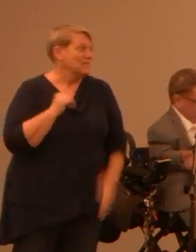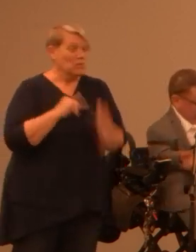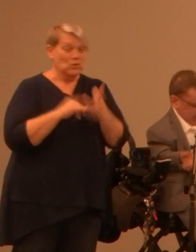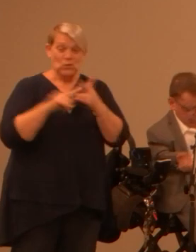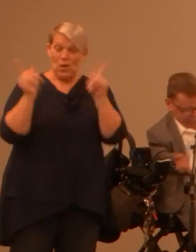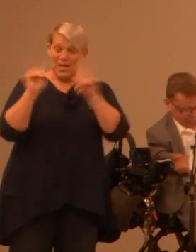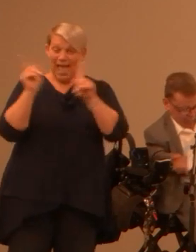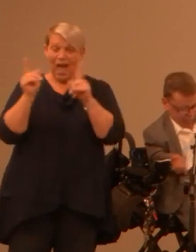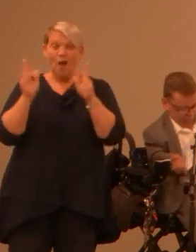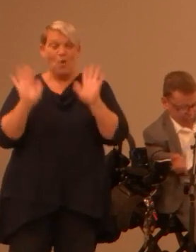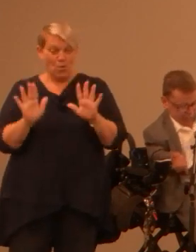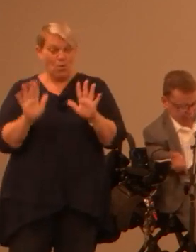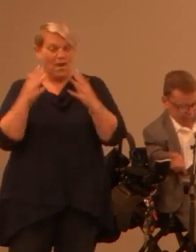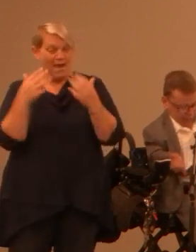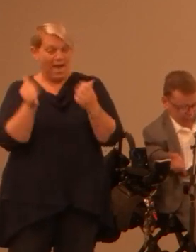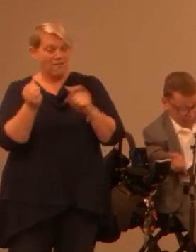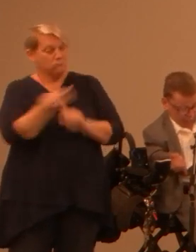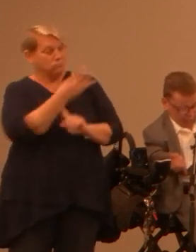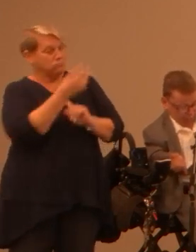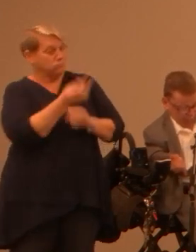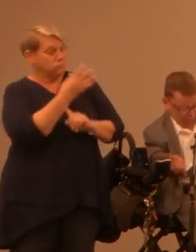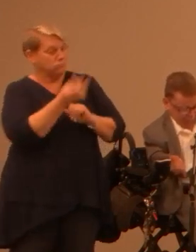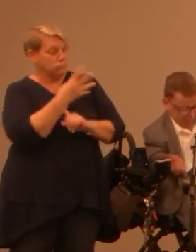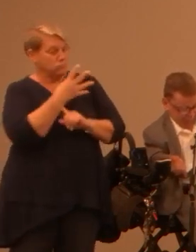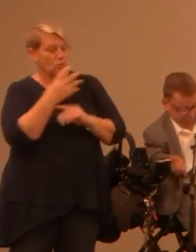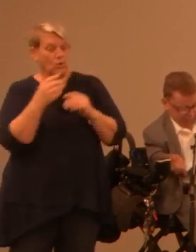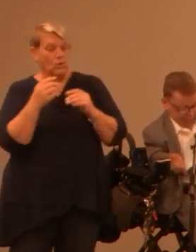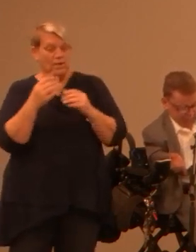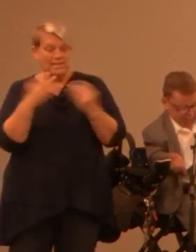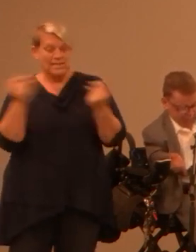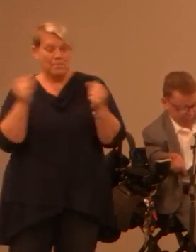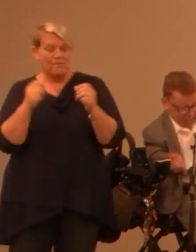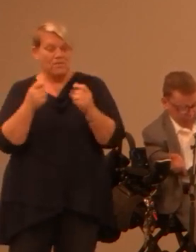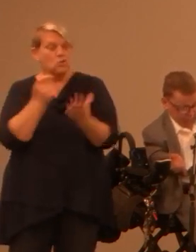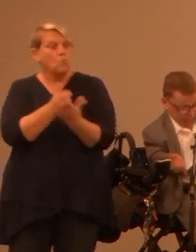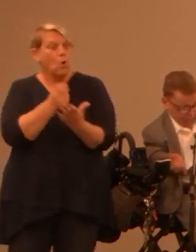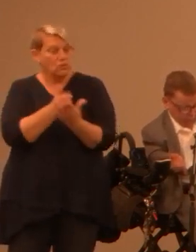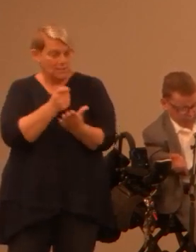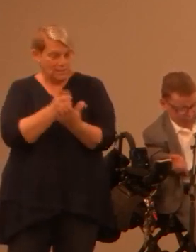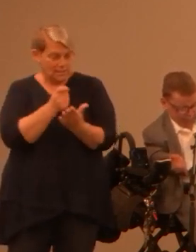a slide with the sponsors. So obviously we wouldn't be able to